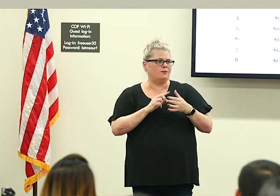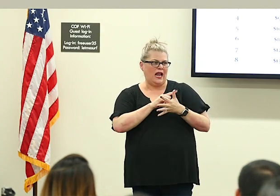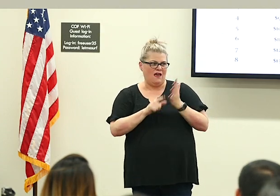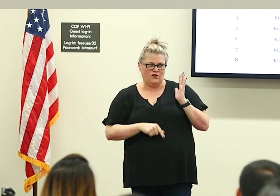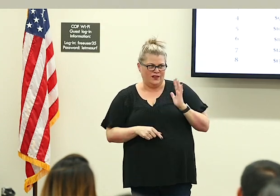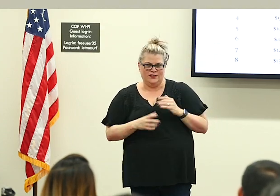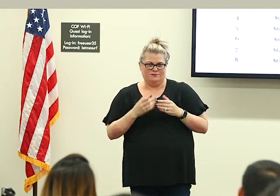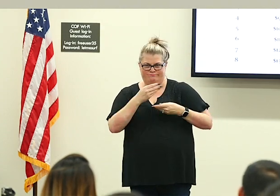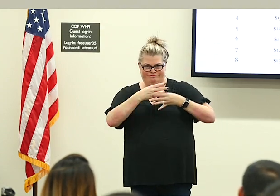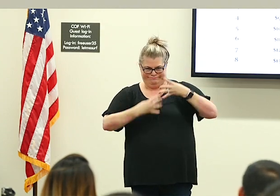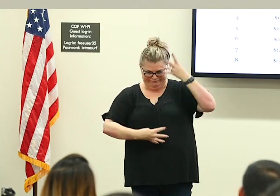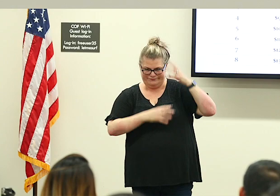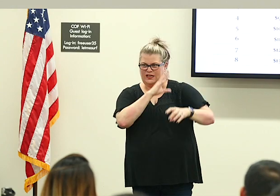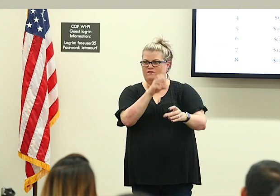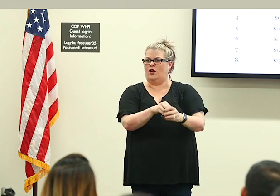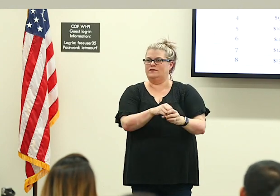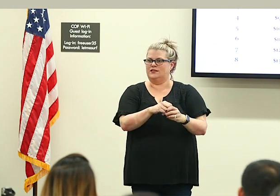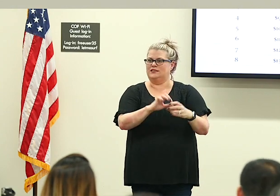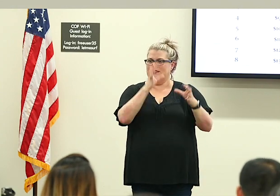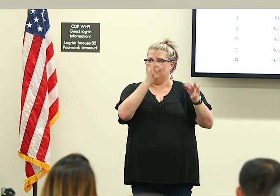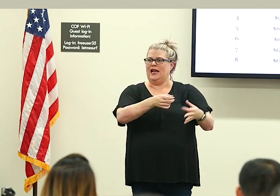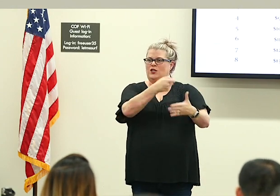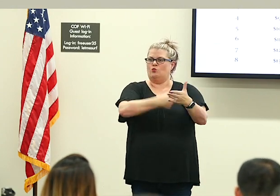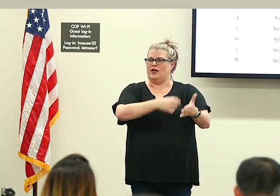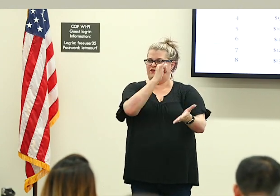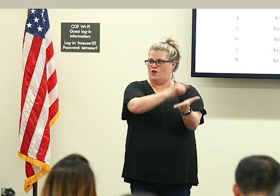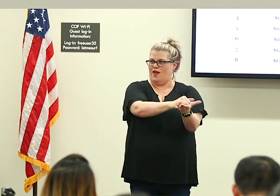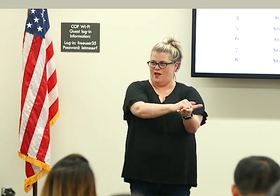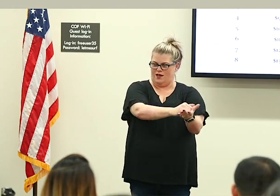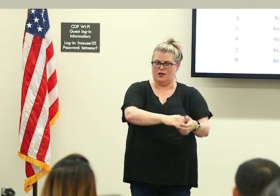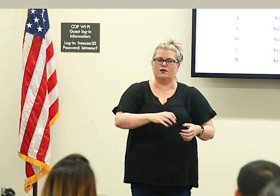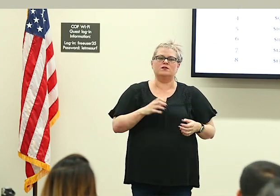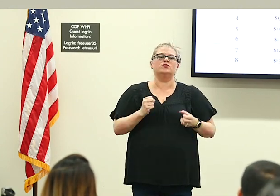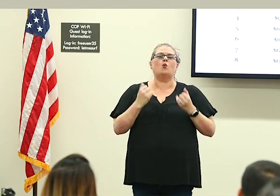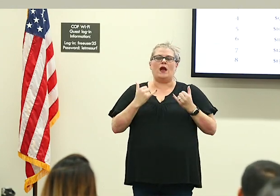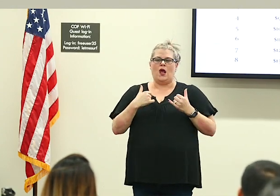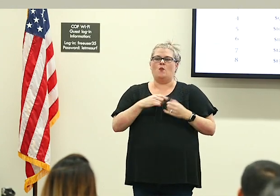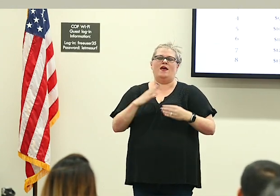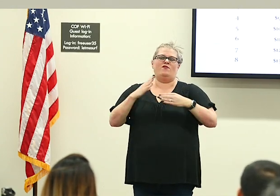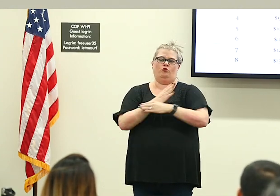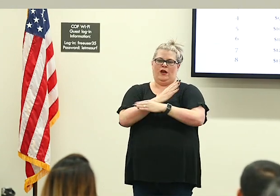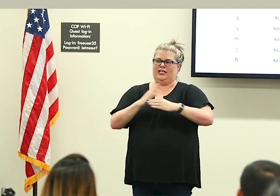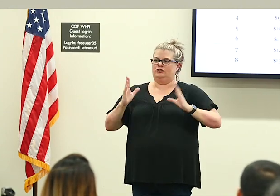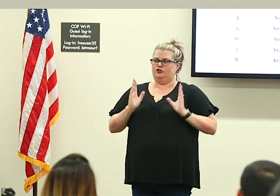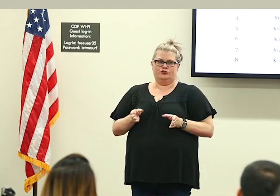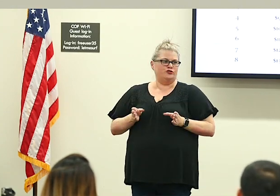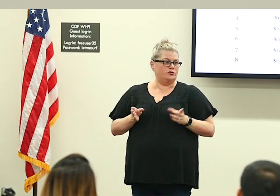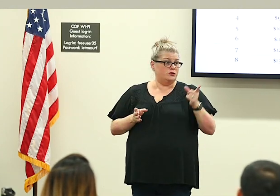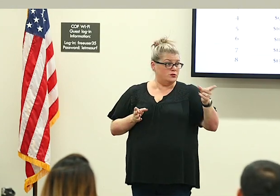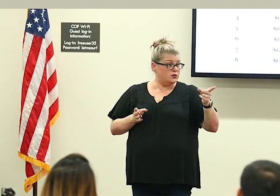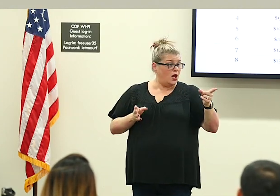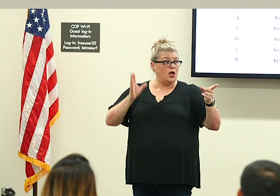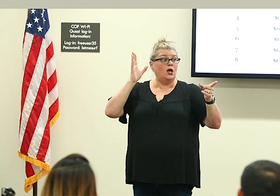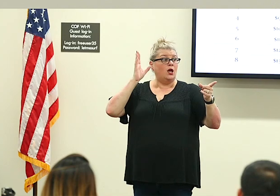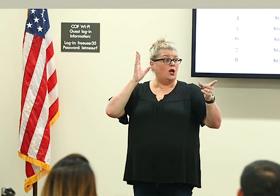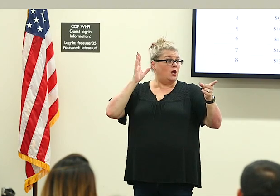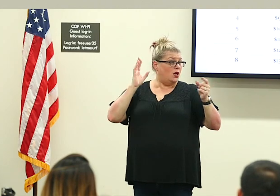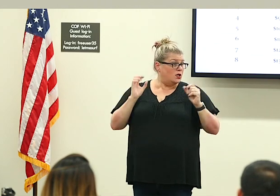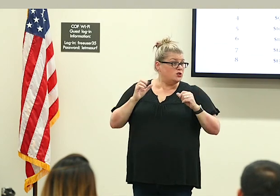So, we can get out exact at some point, but right now we just have the range. [Male Attendee] So it's going to be different person-by-person, right?